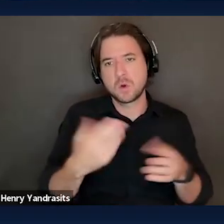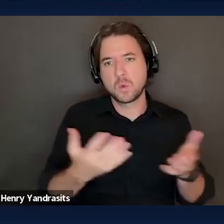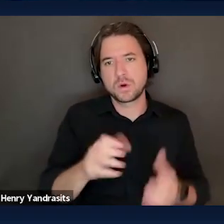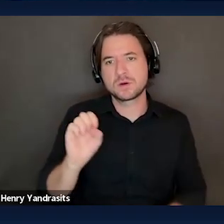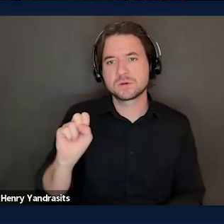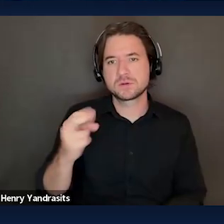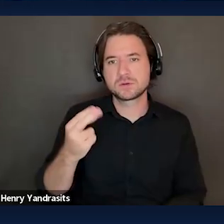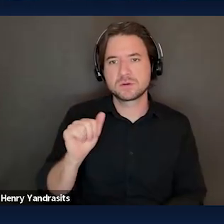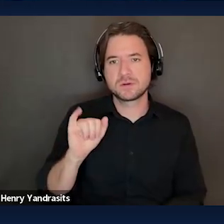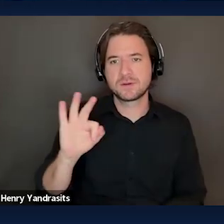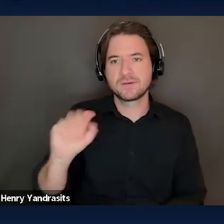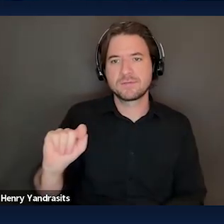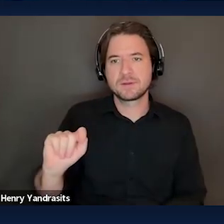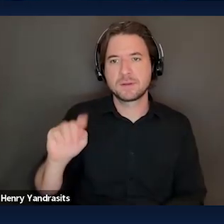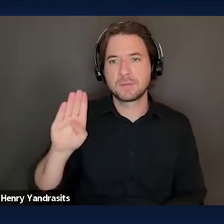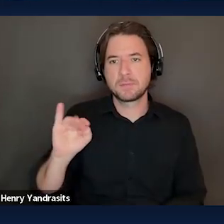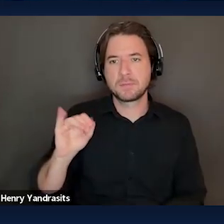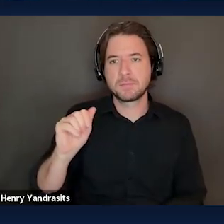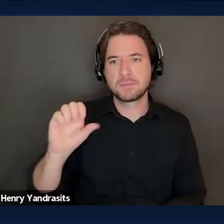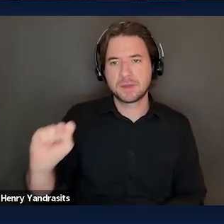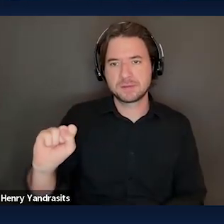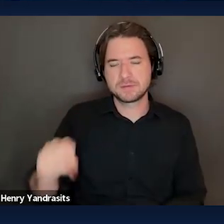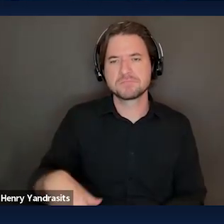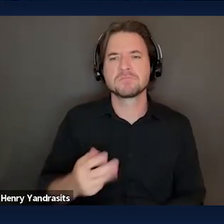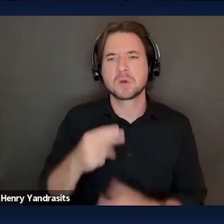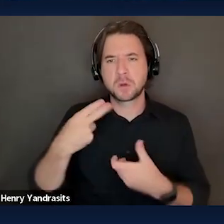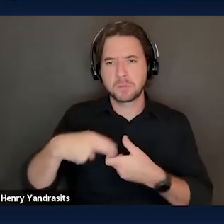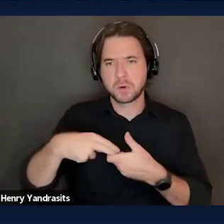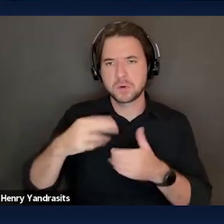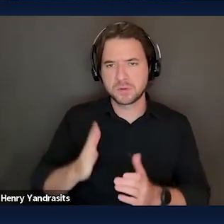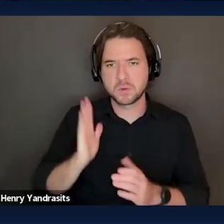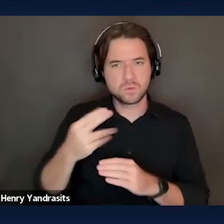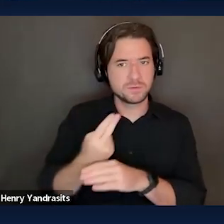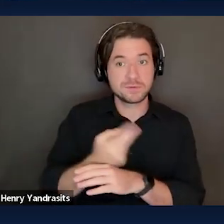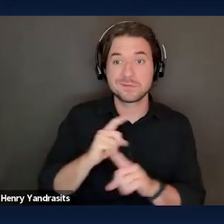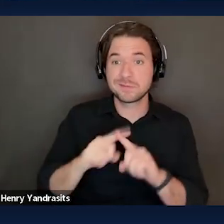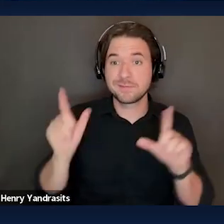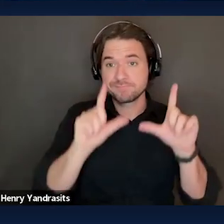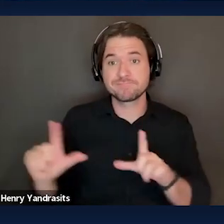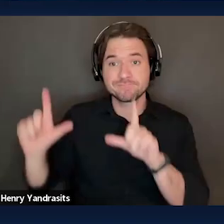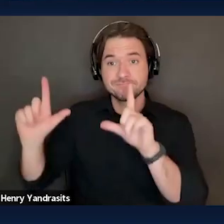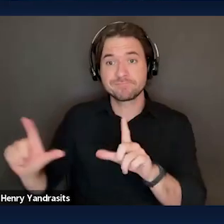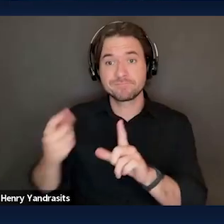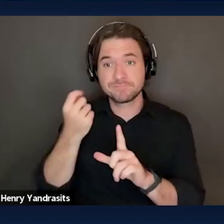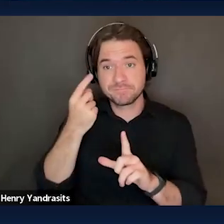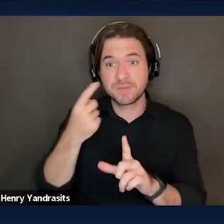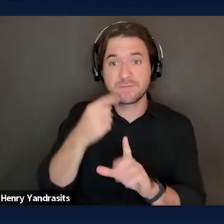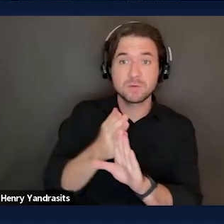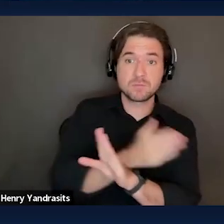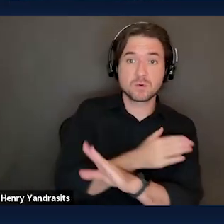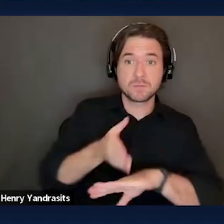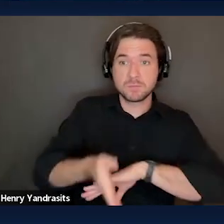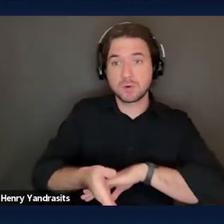bias that, um. Participants will use, uh, a different frame of understanding in those pre- and post-periods.